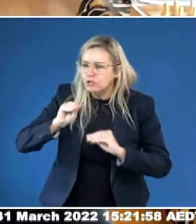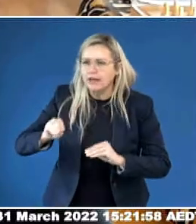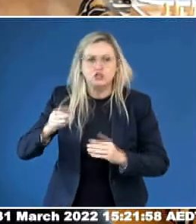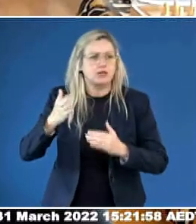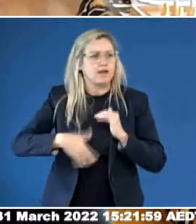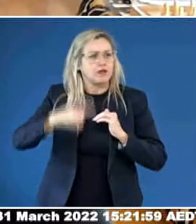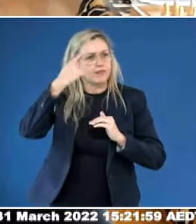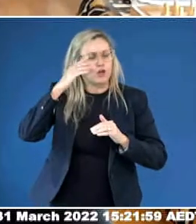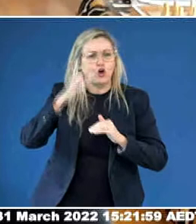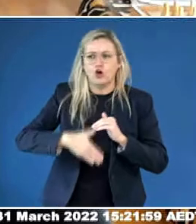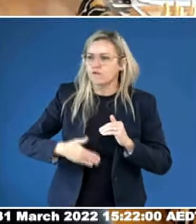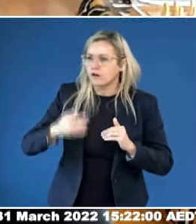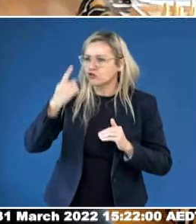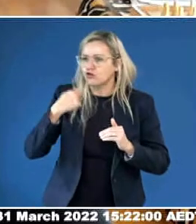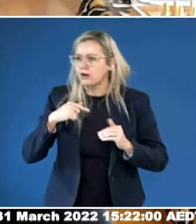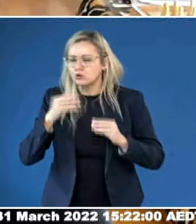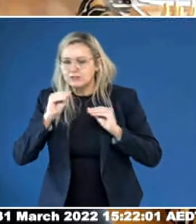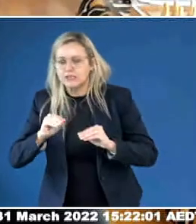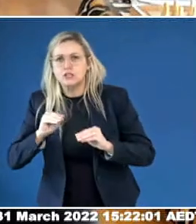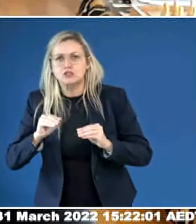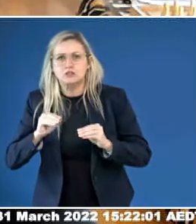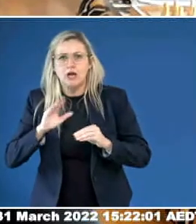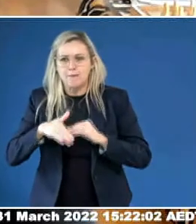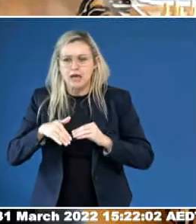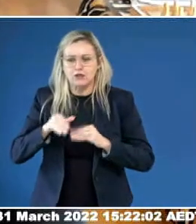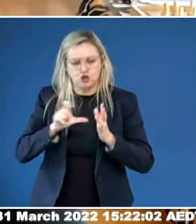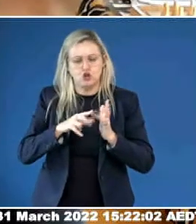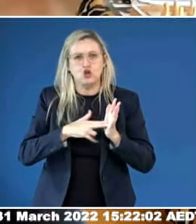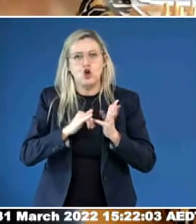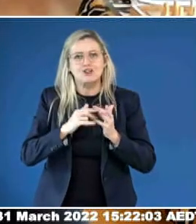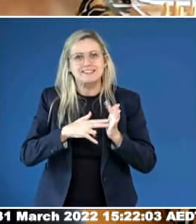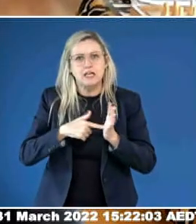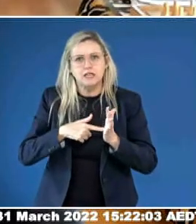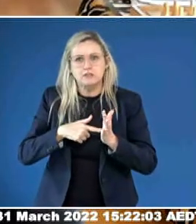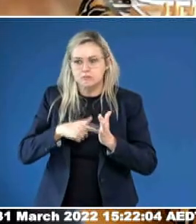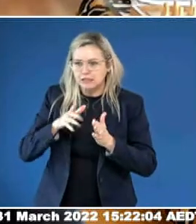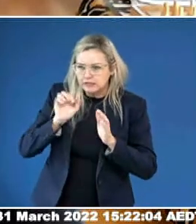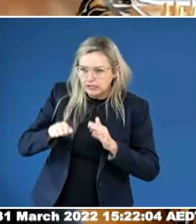anything to do with consent. Like, everything is sort of almost like - it is like a vacuum.